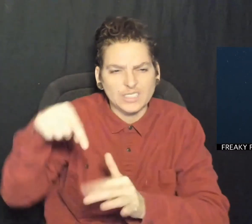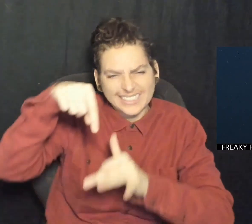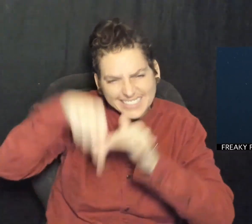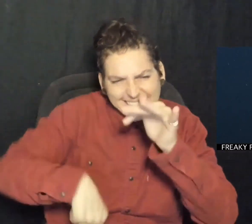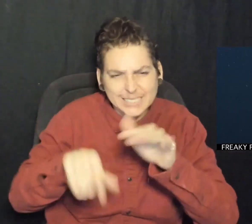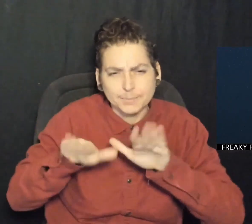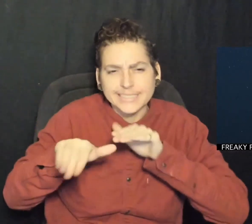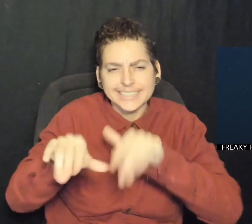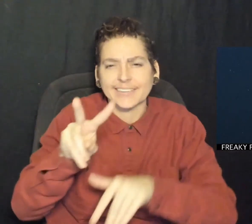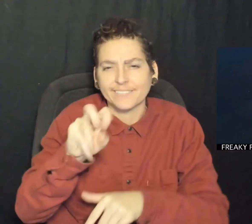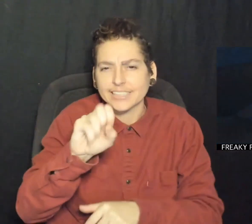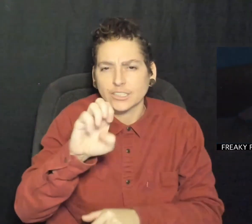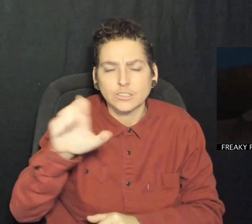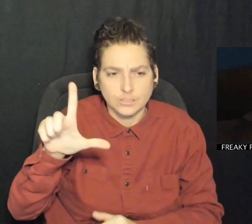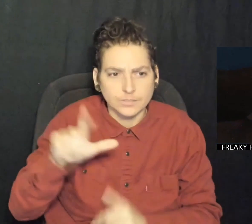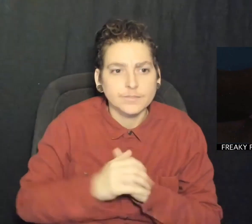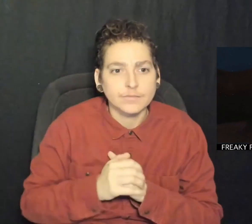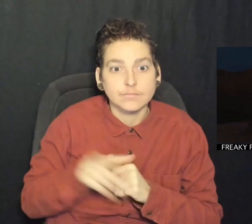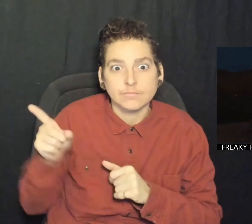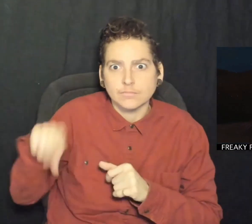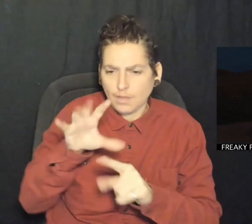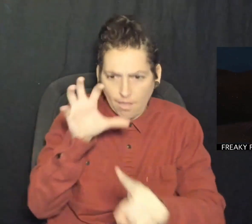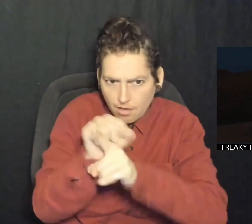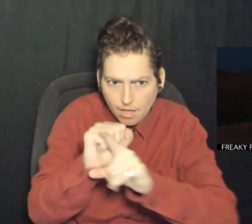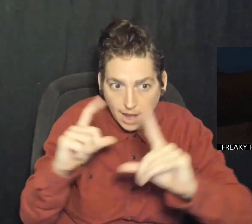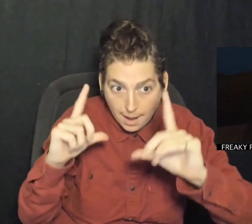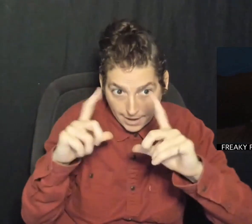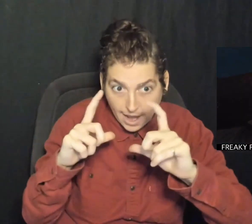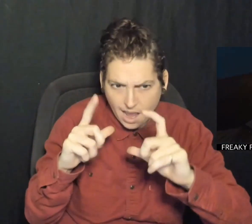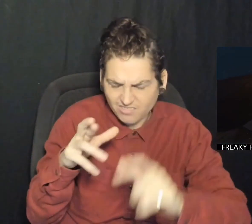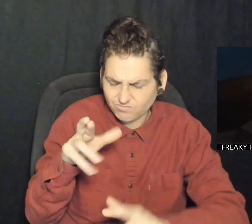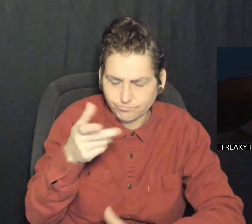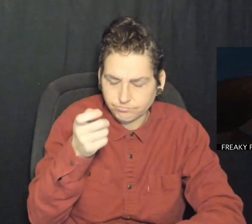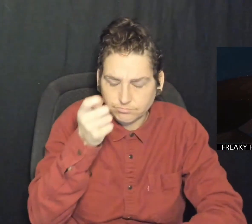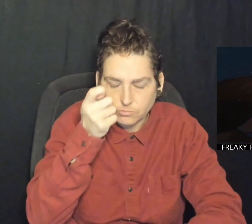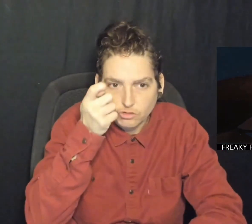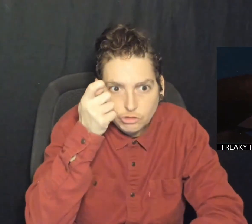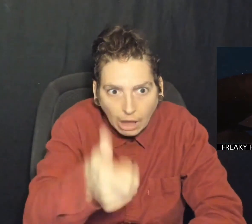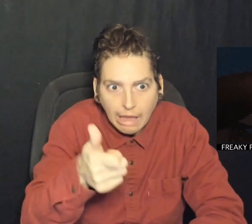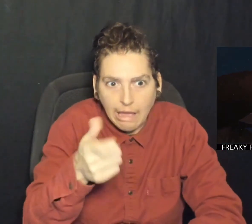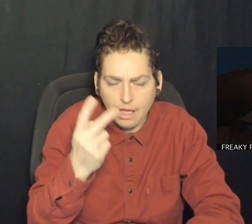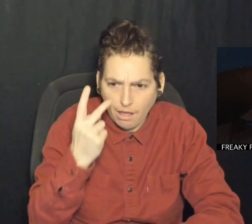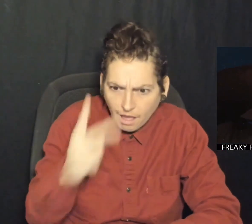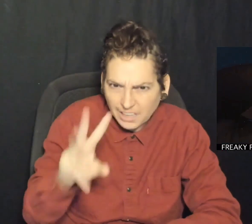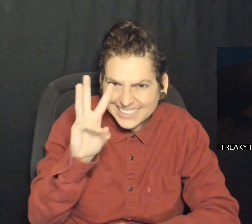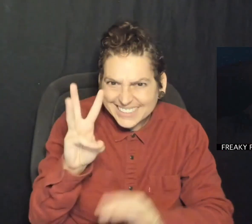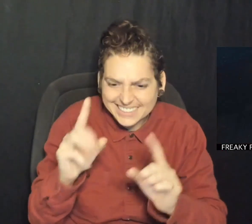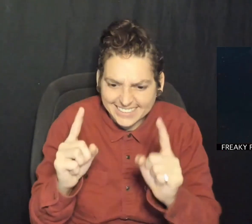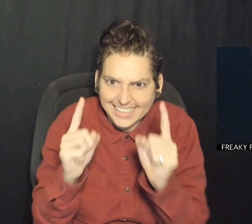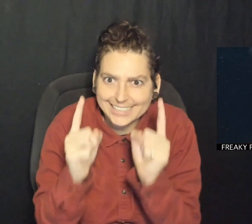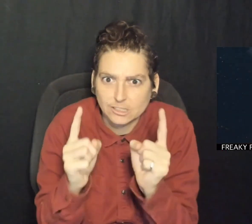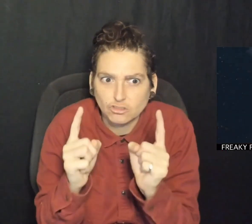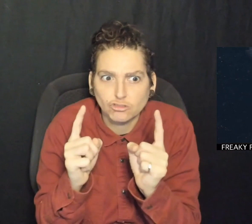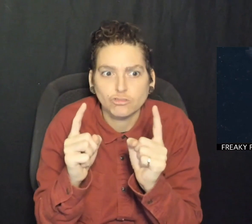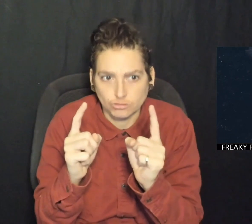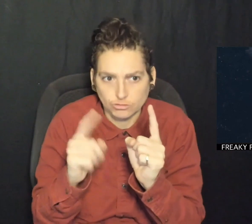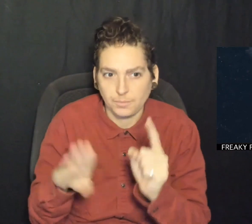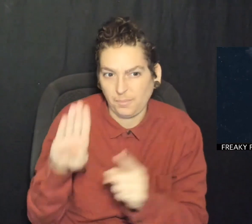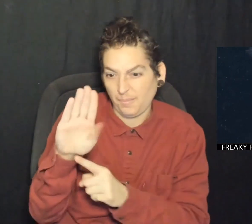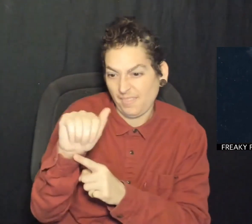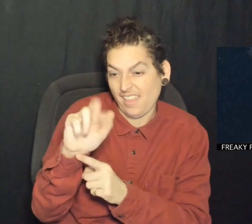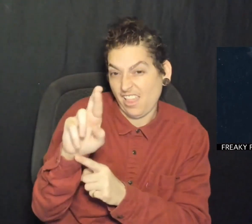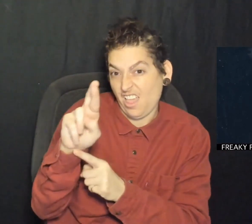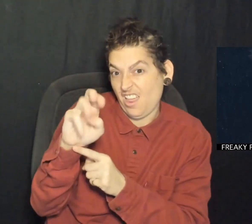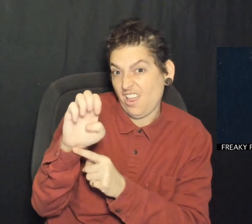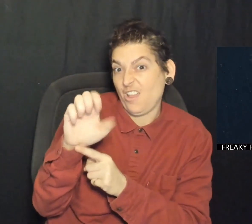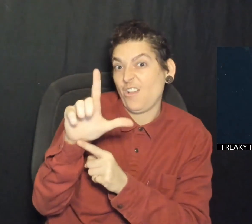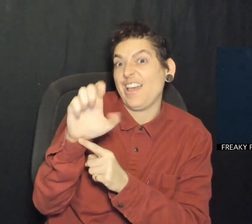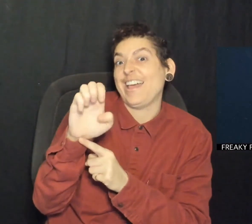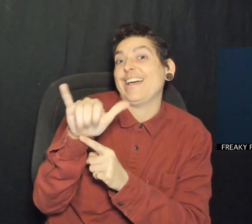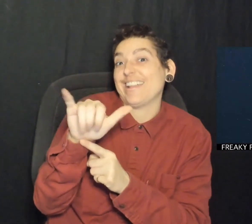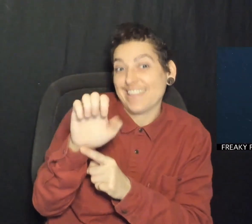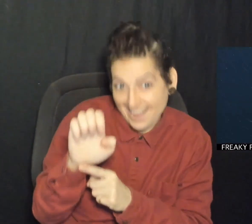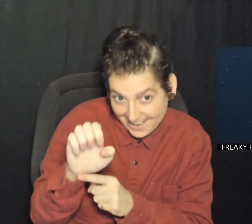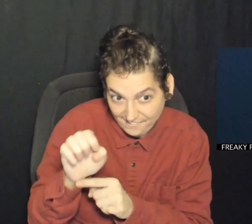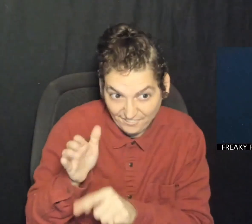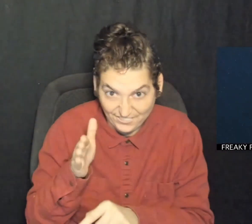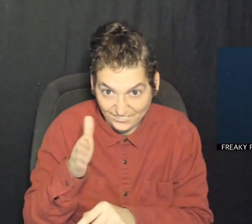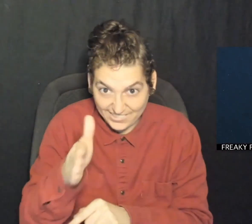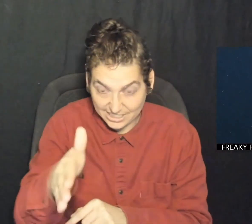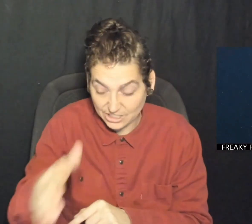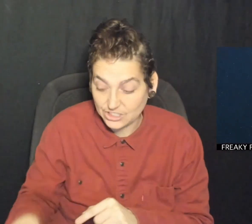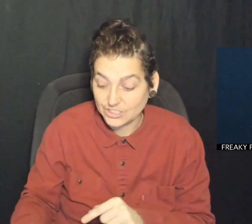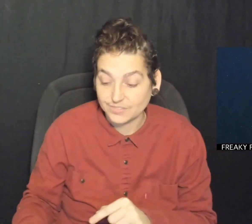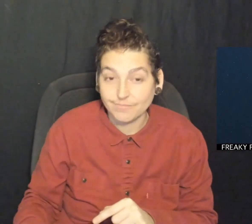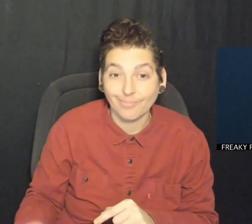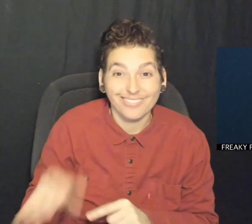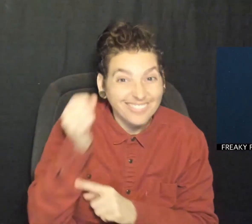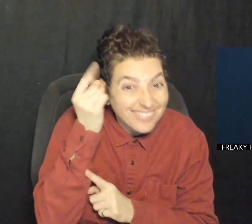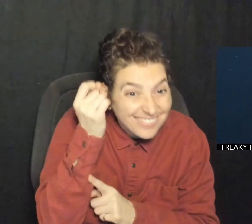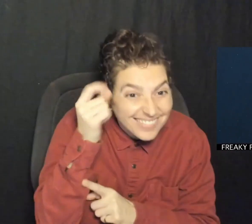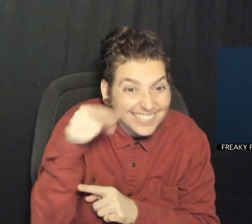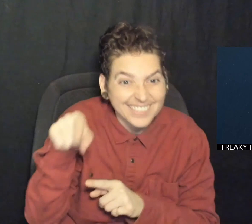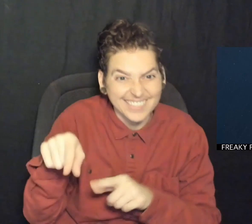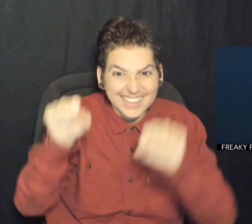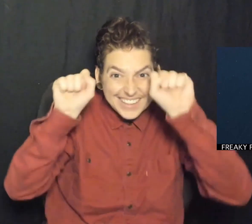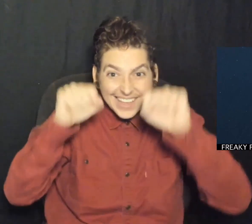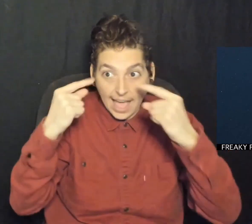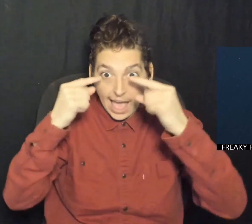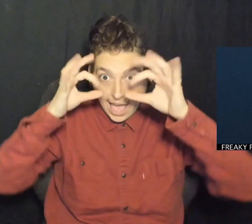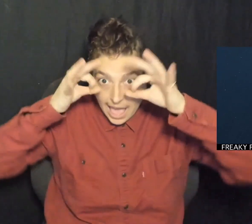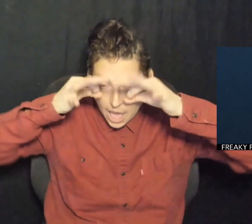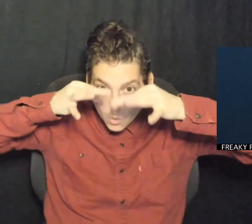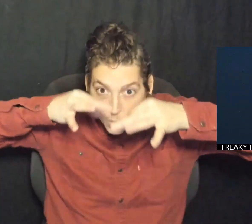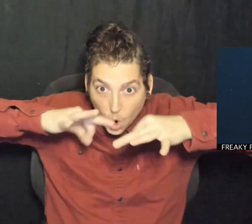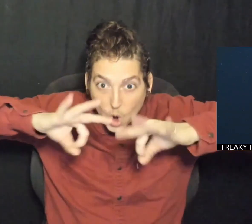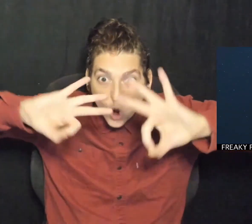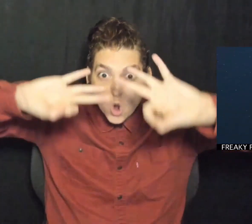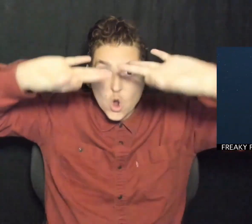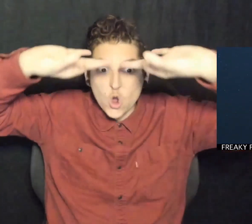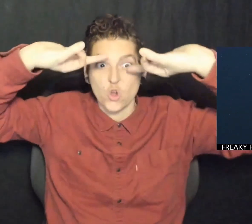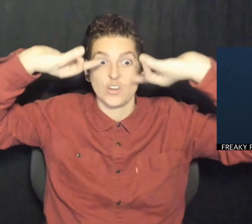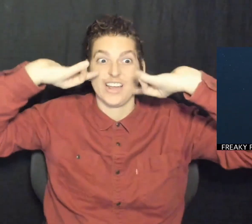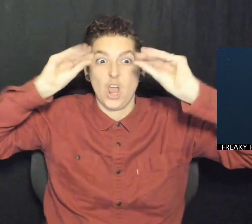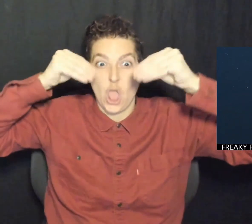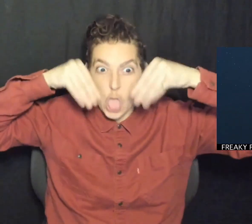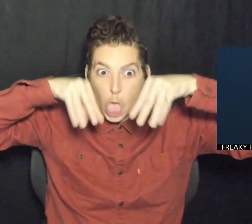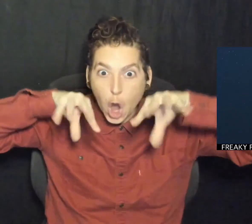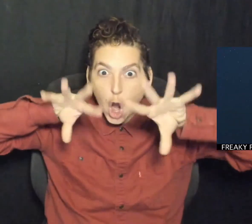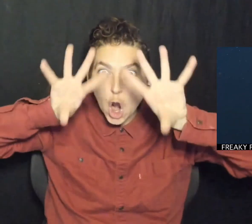vessel they captured images of a rarely seen 6 inch barreleye fish this fish can rotate